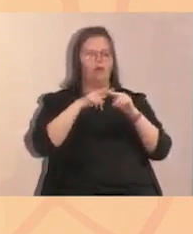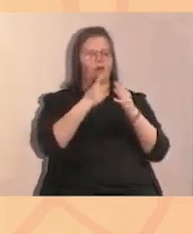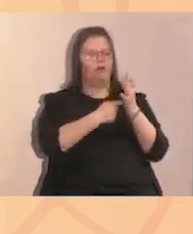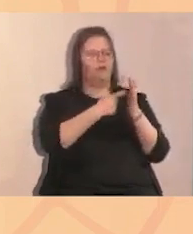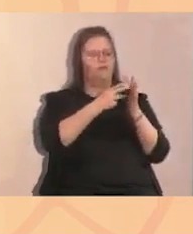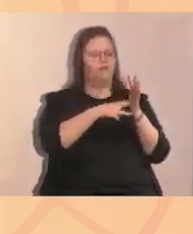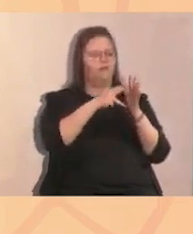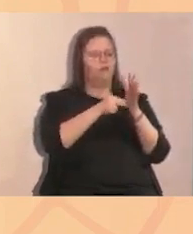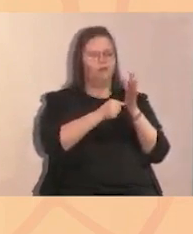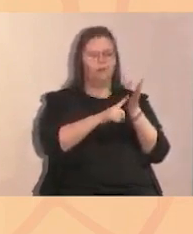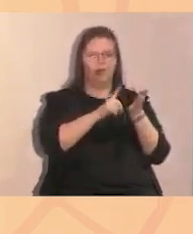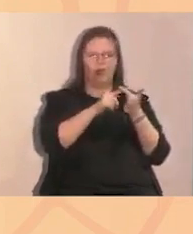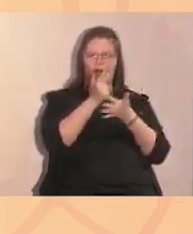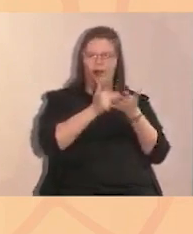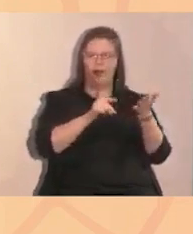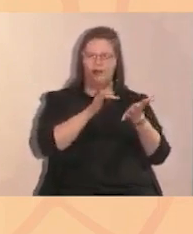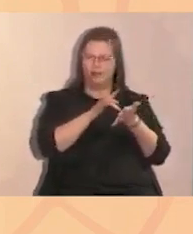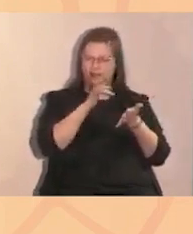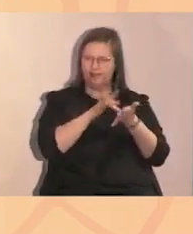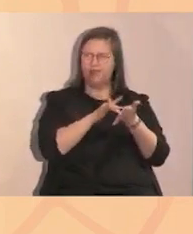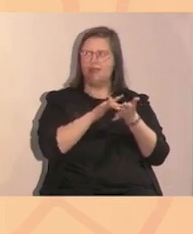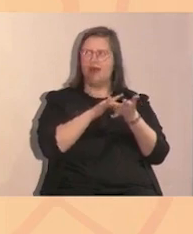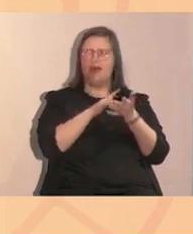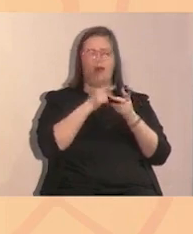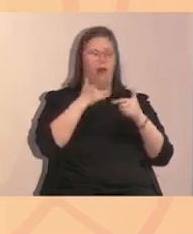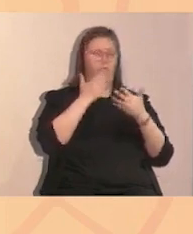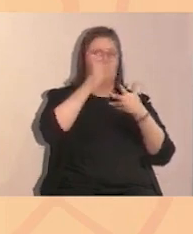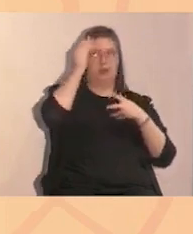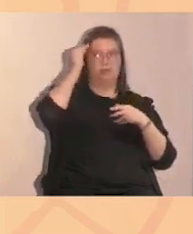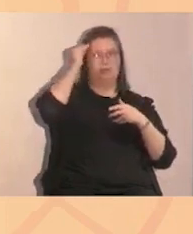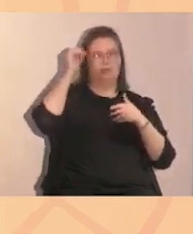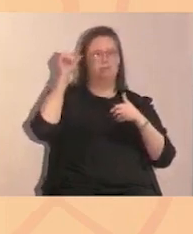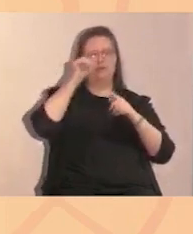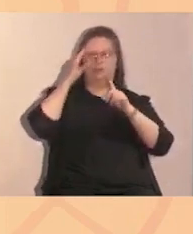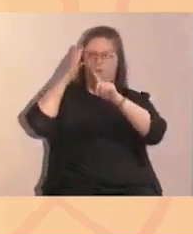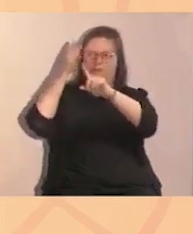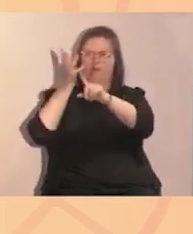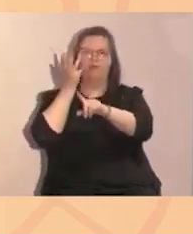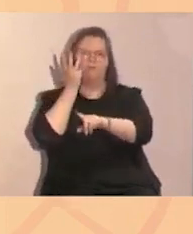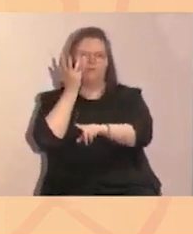I'm mindful that we should really make our way towards the future. So, today is about the future.